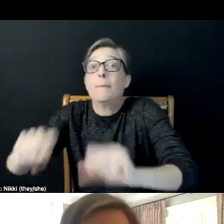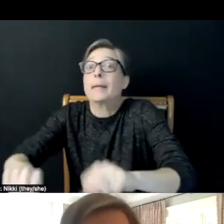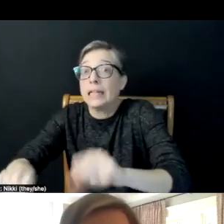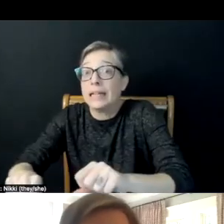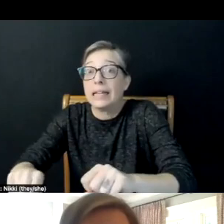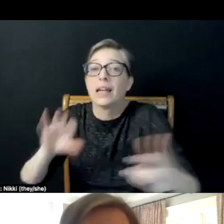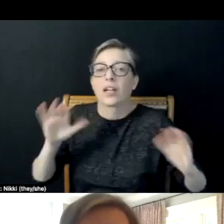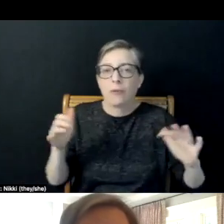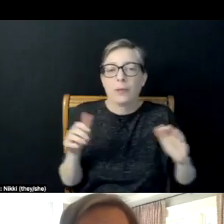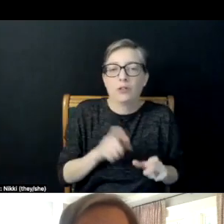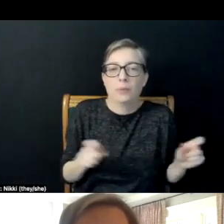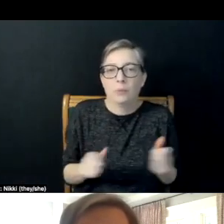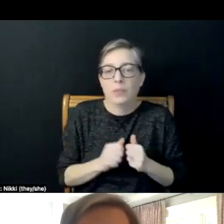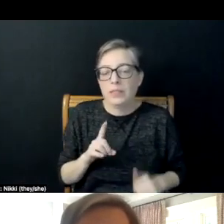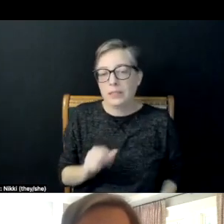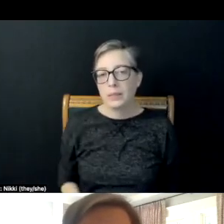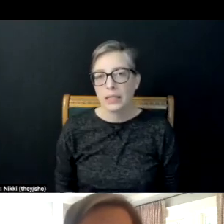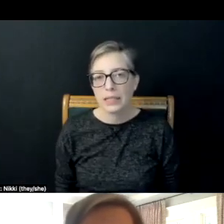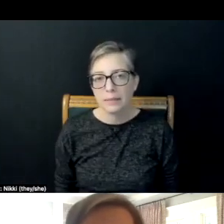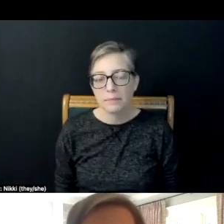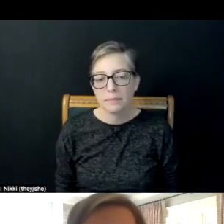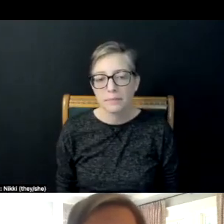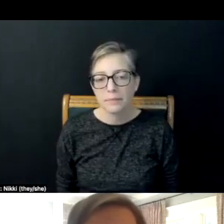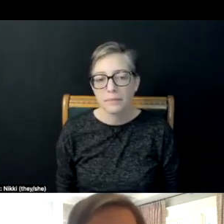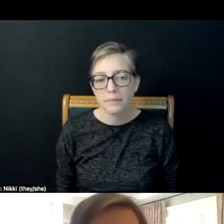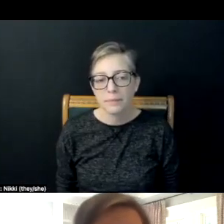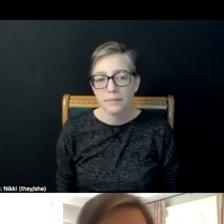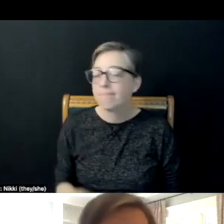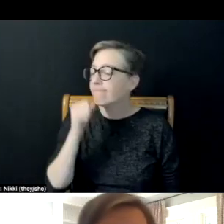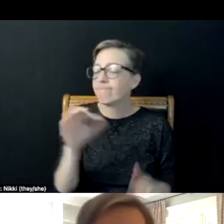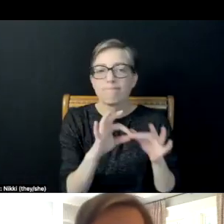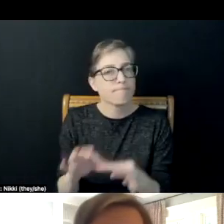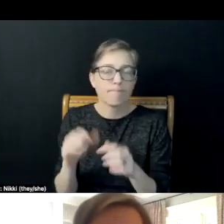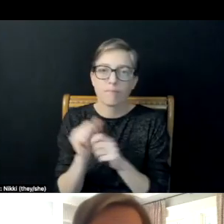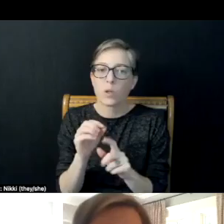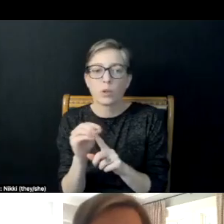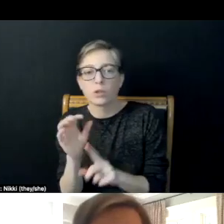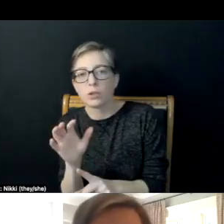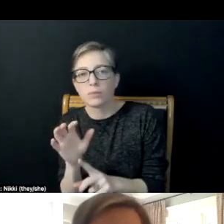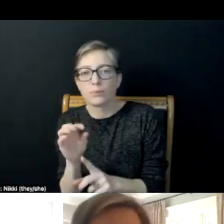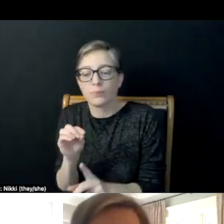a disability and it wasn't associated with their exposure or experience with individuals who had disabilities.